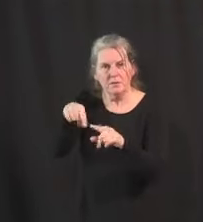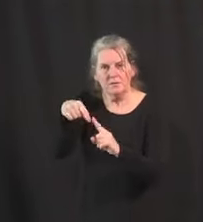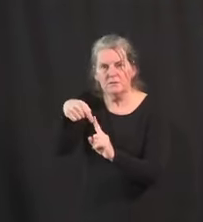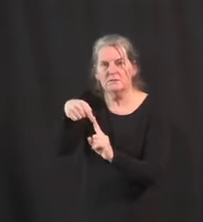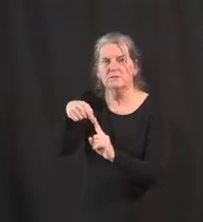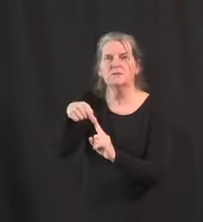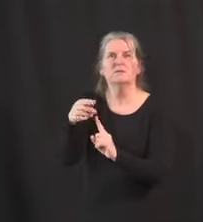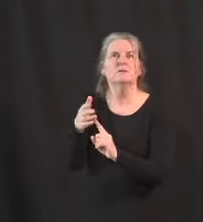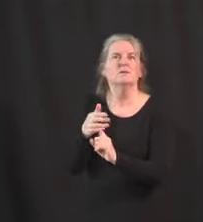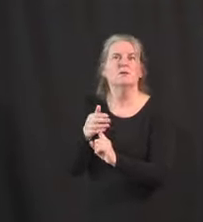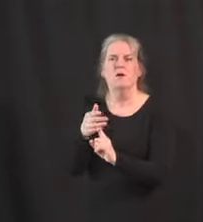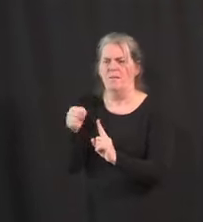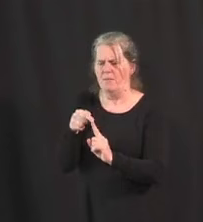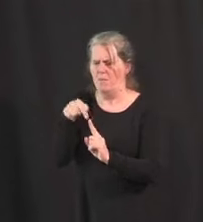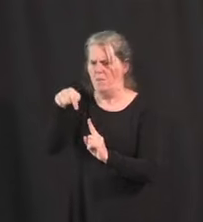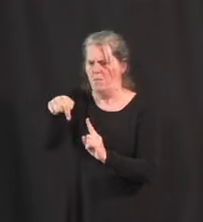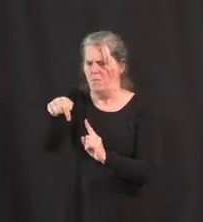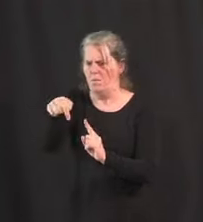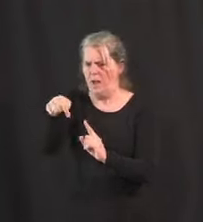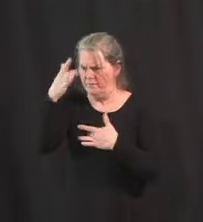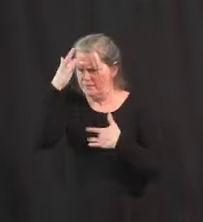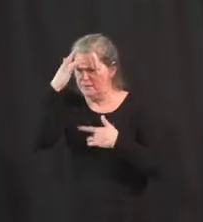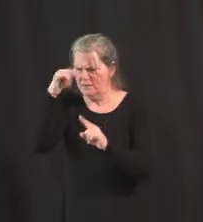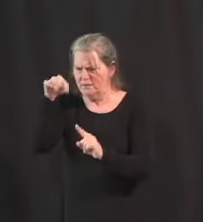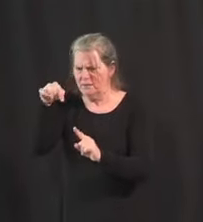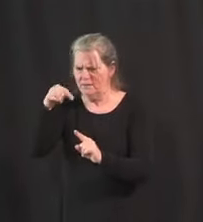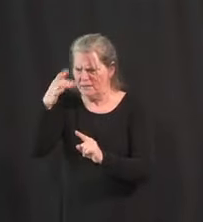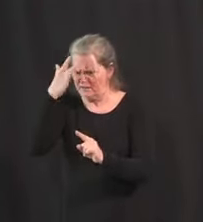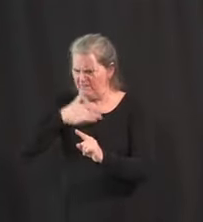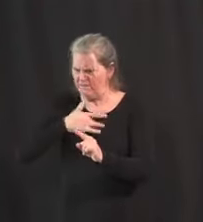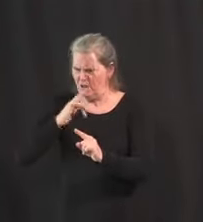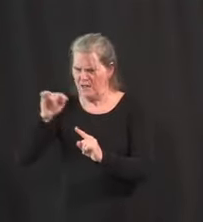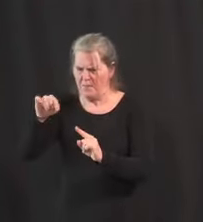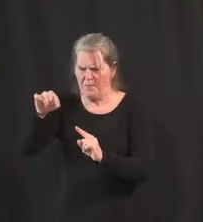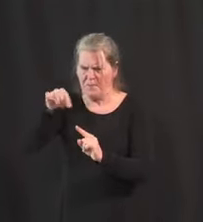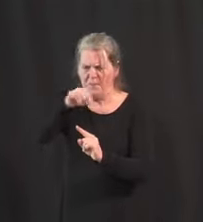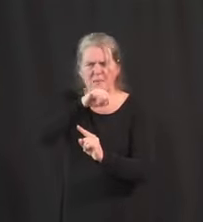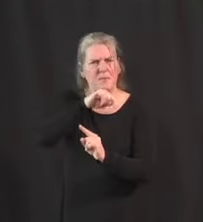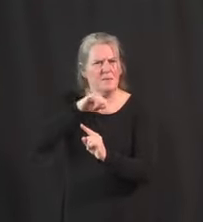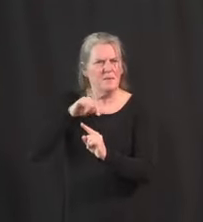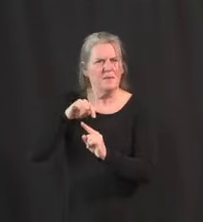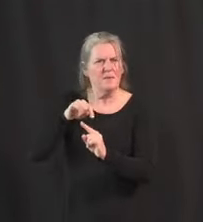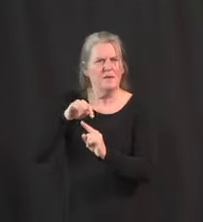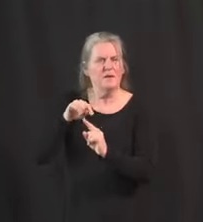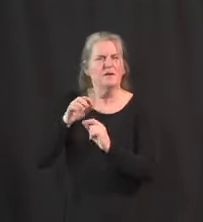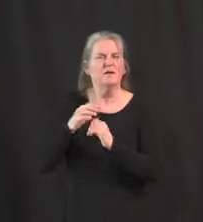DEVELOP SYMPTOMS, DO OUR USUAL CASE CONTACT. IF THERE WAS A SIGNAL OF